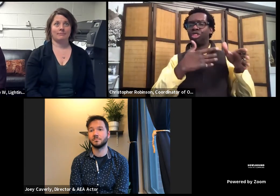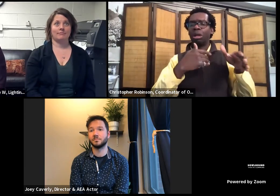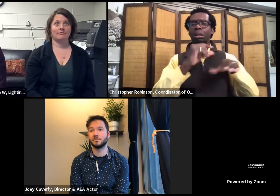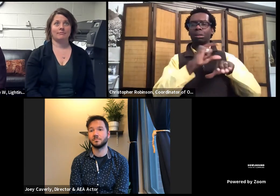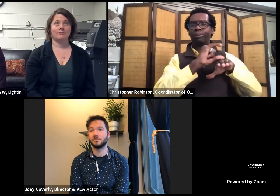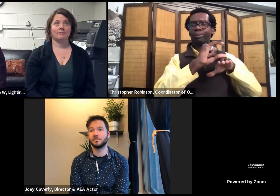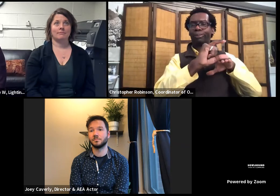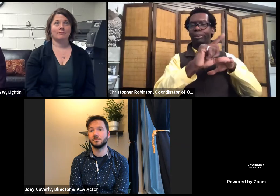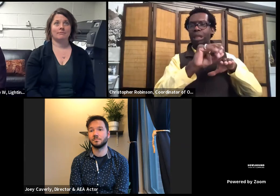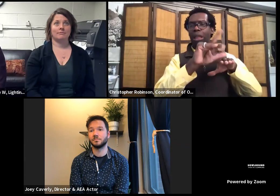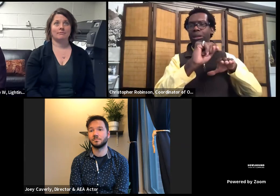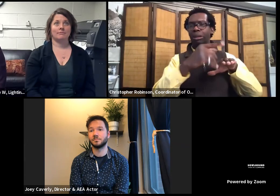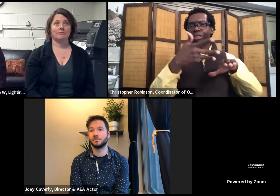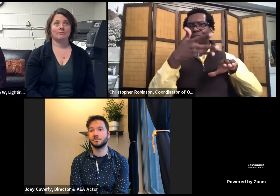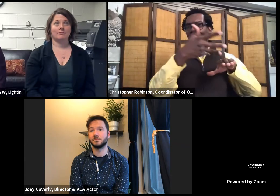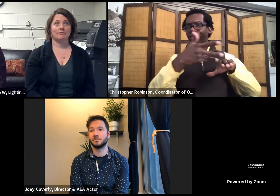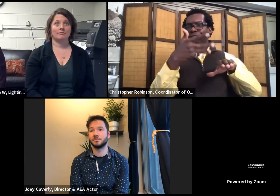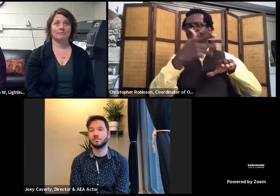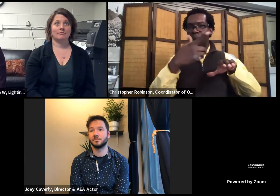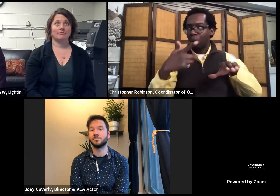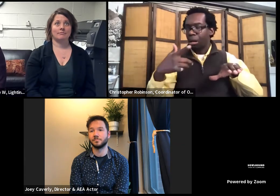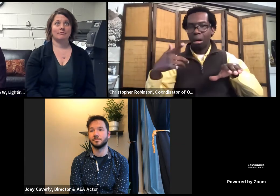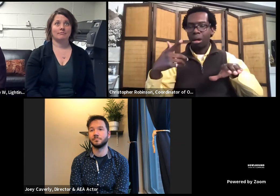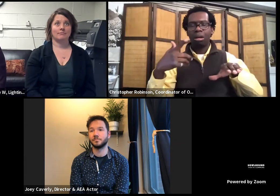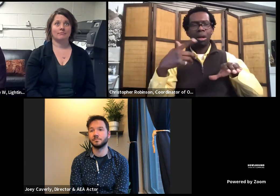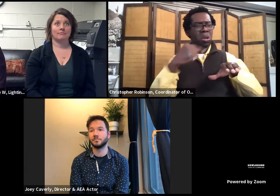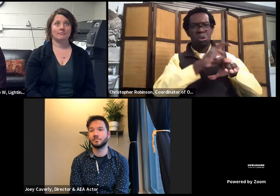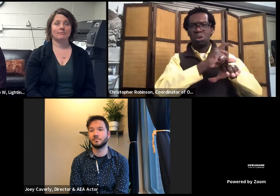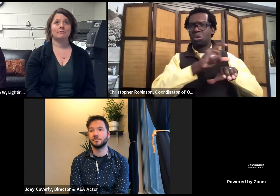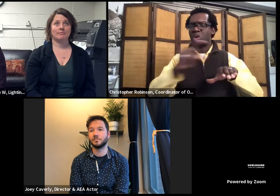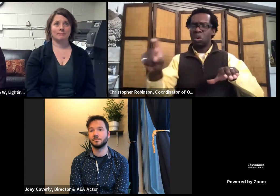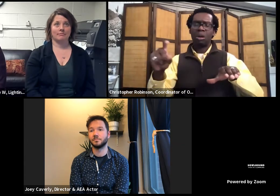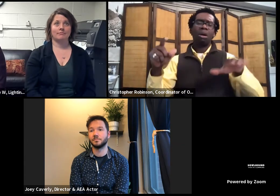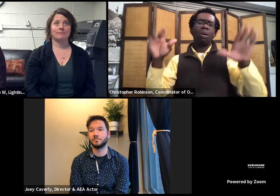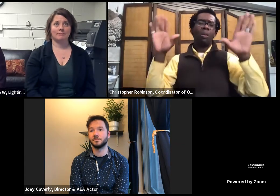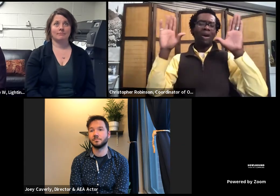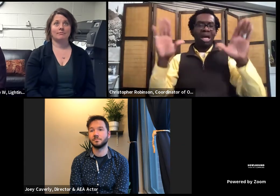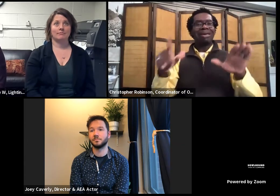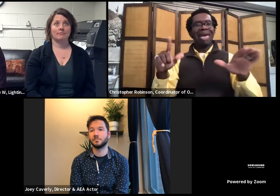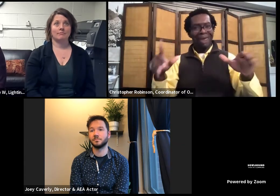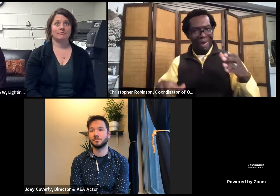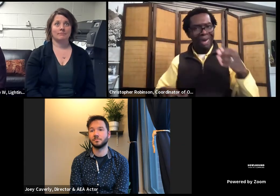Often that money's not used and it just sits there and gathers dust in an account somewhere. And in front of accessing,